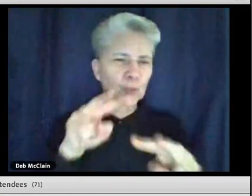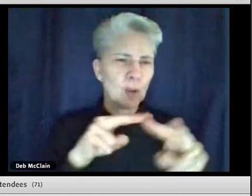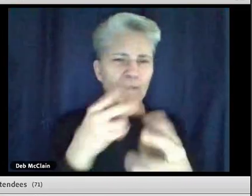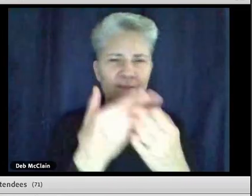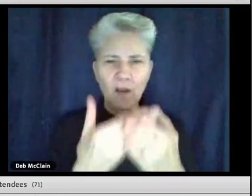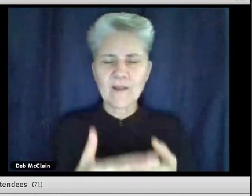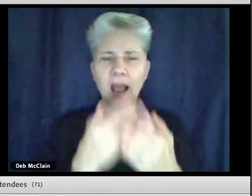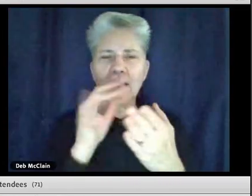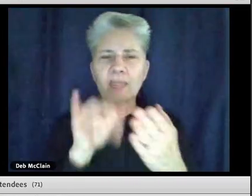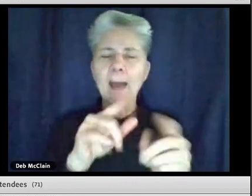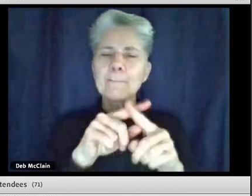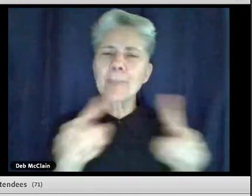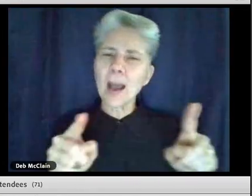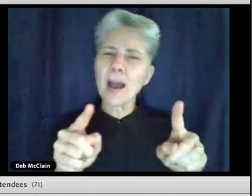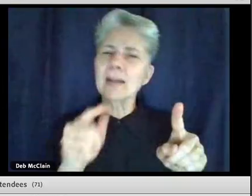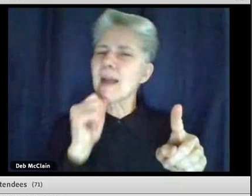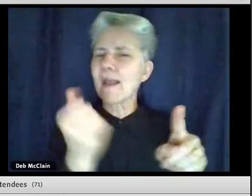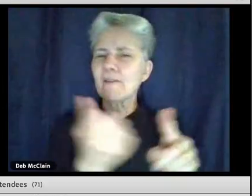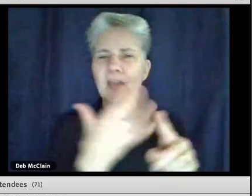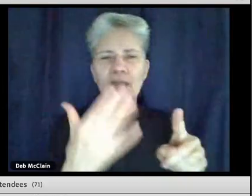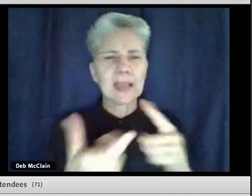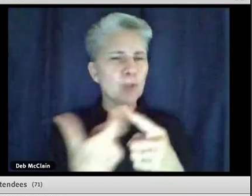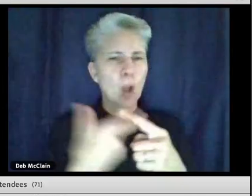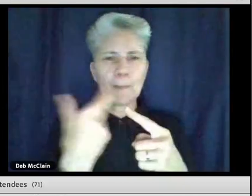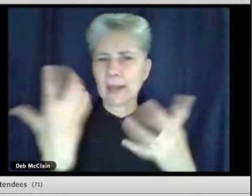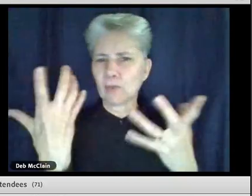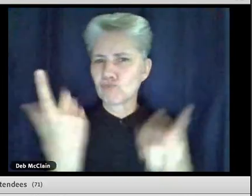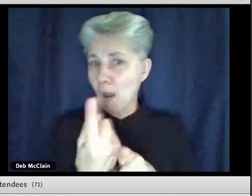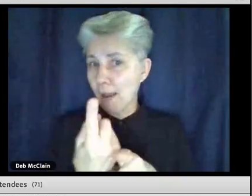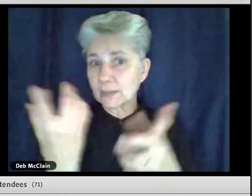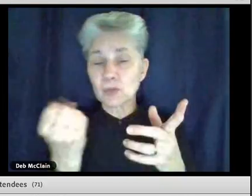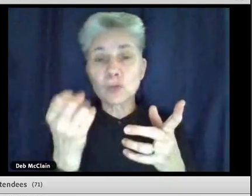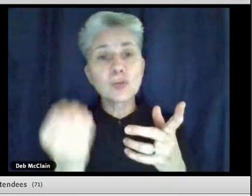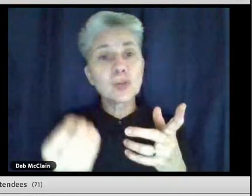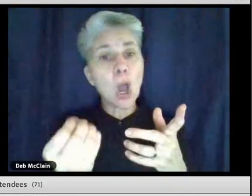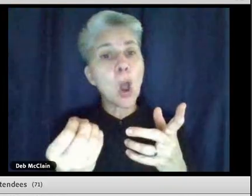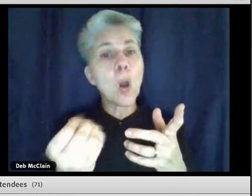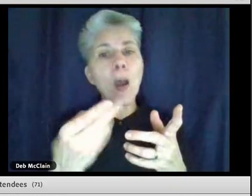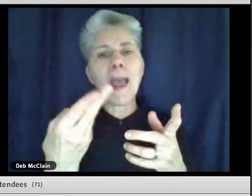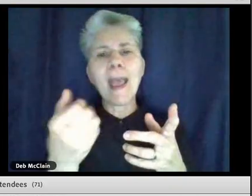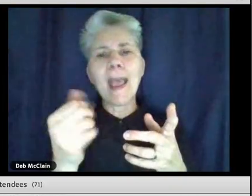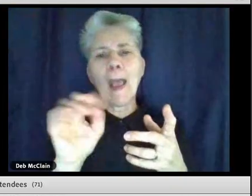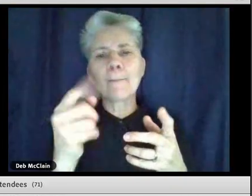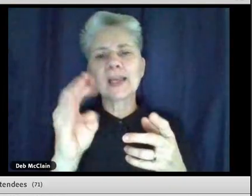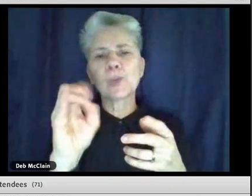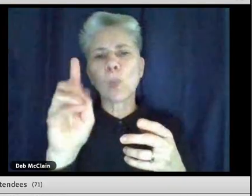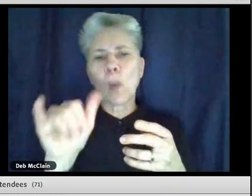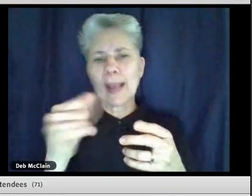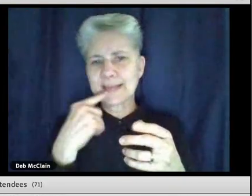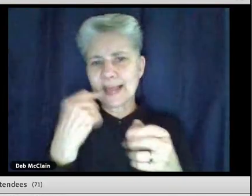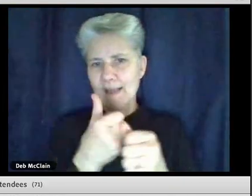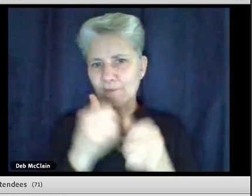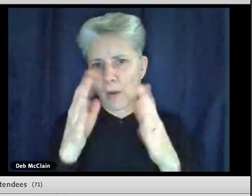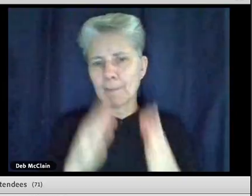or even just for everyday issues that you're looking to verify, but not everything is automated, right?